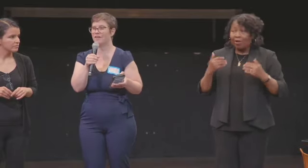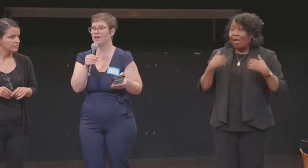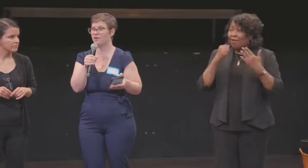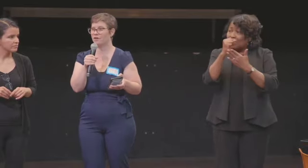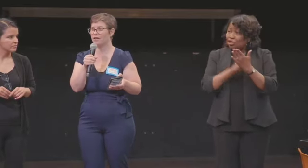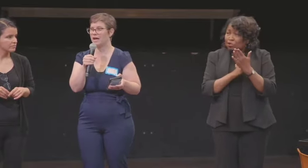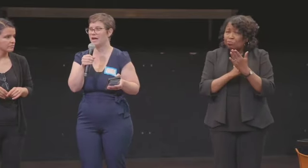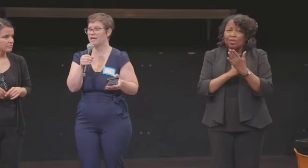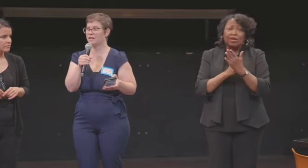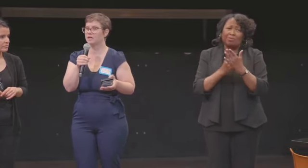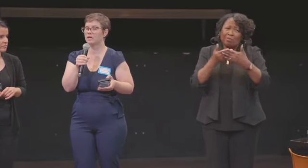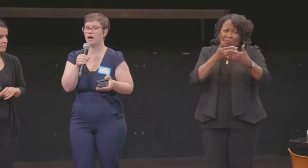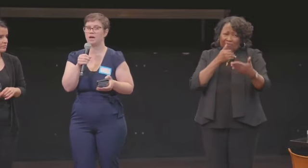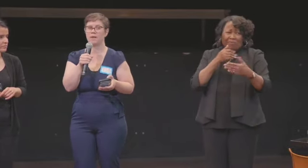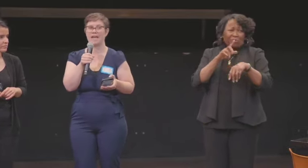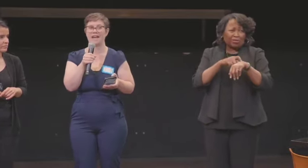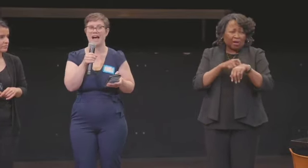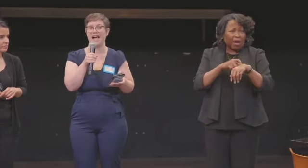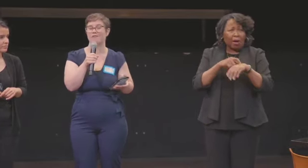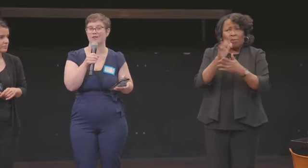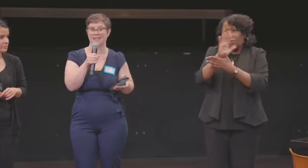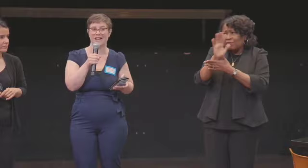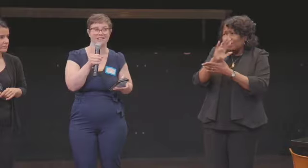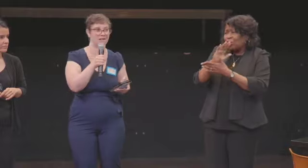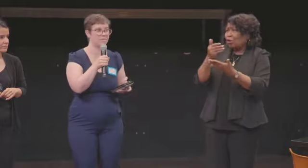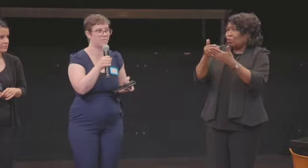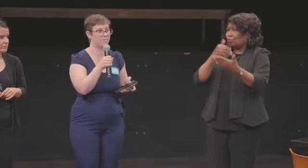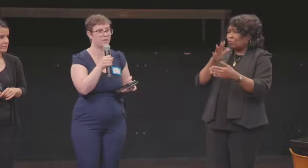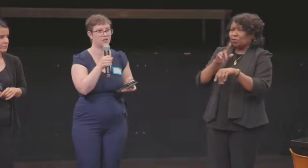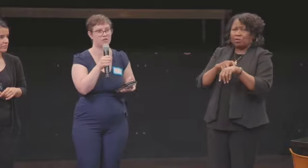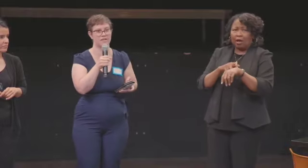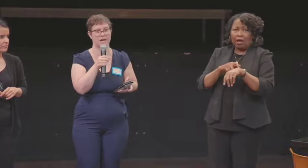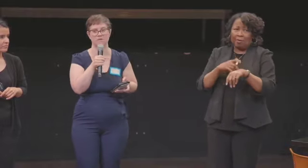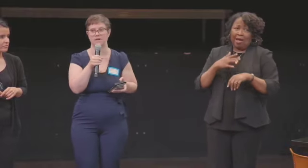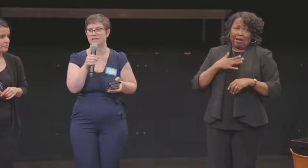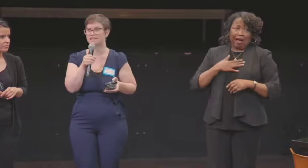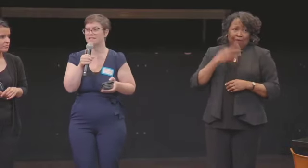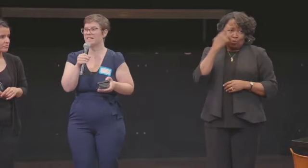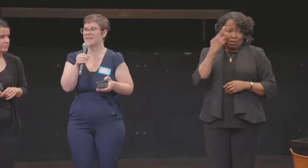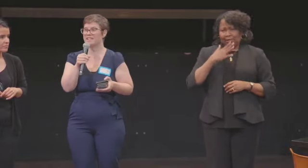a video early on. And I've realized, in my short time doing this,